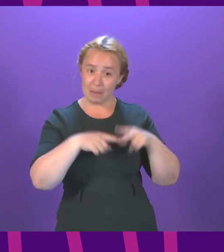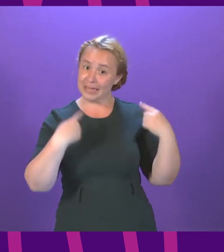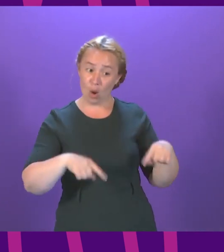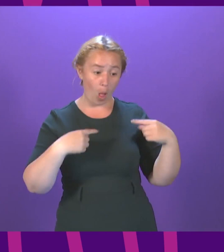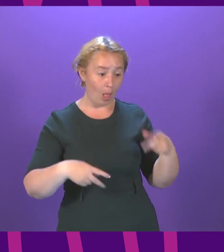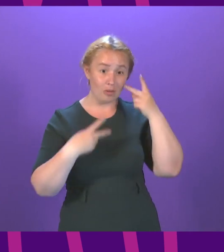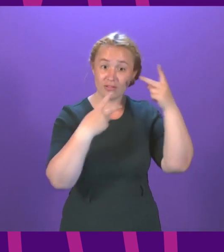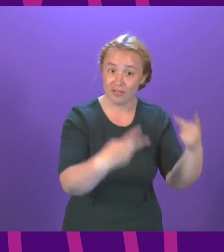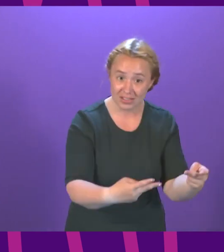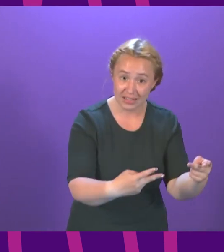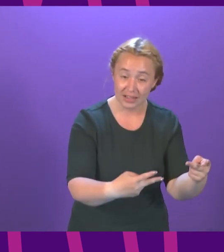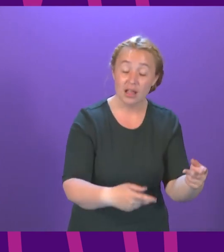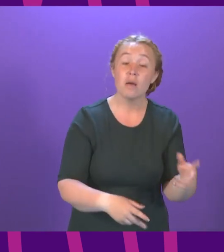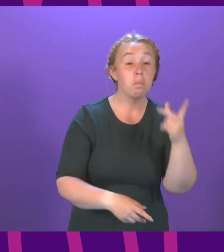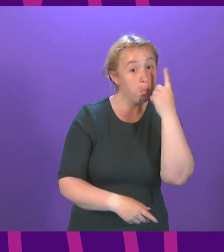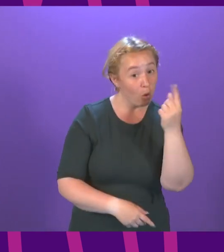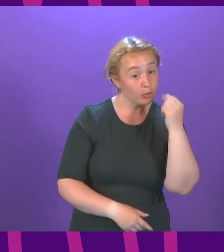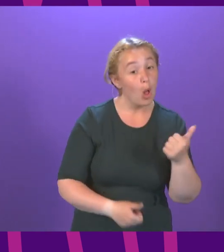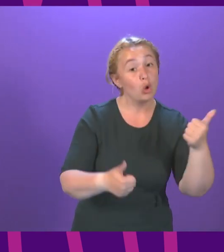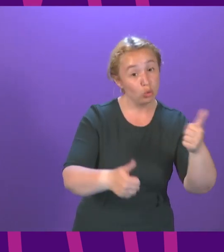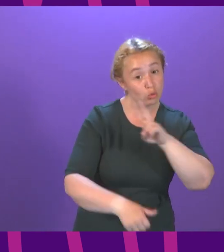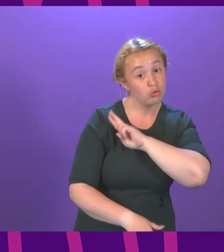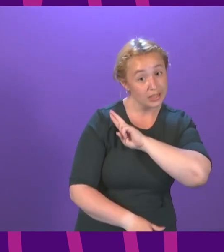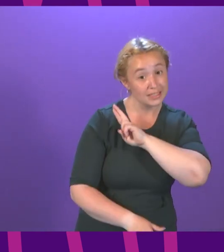being offered, that will be for good reasons, but we will continue that engagement. We want people